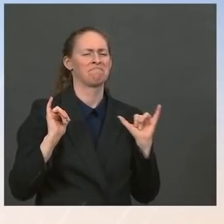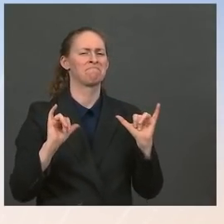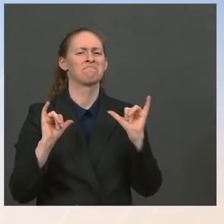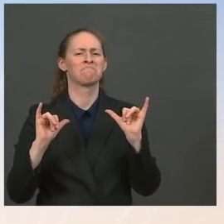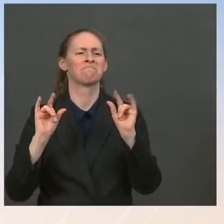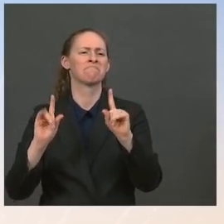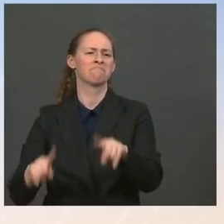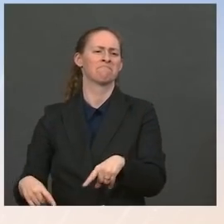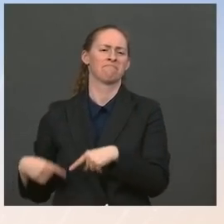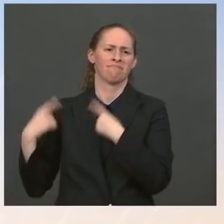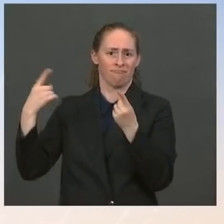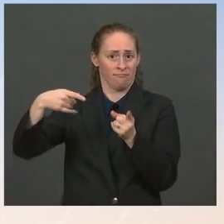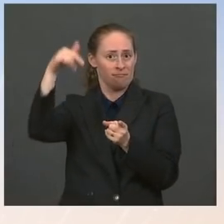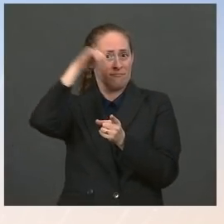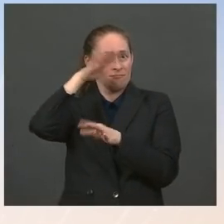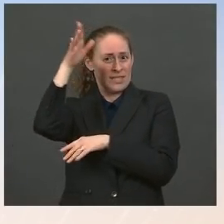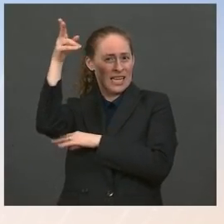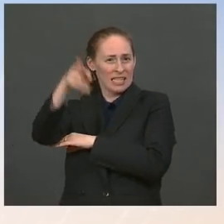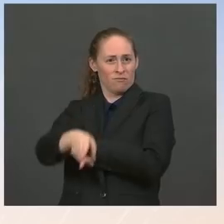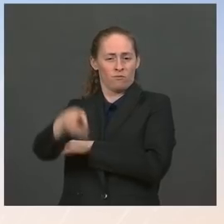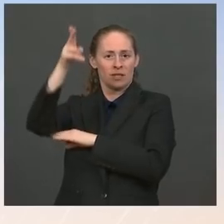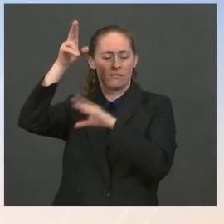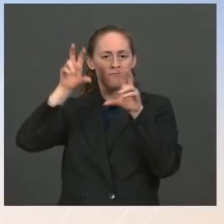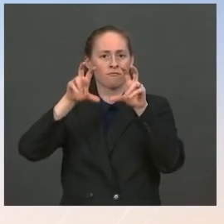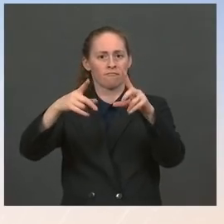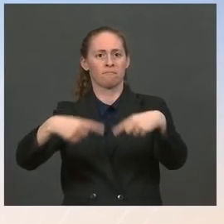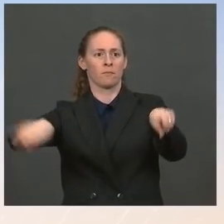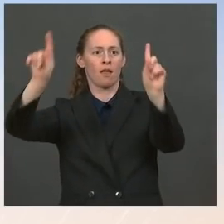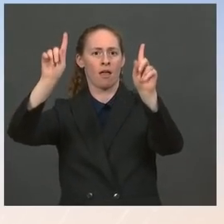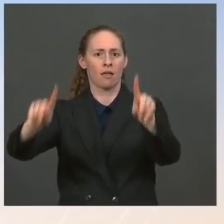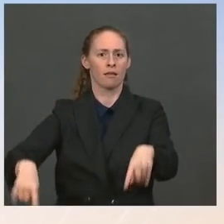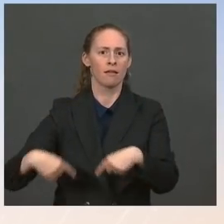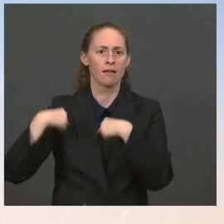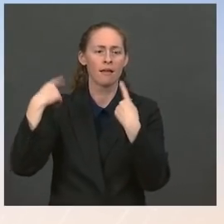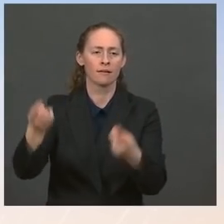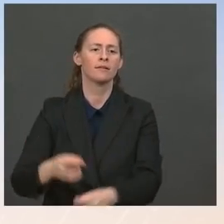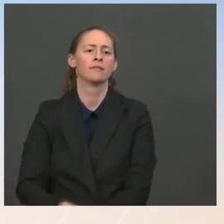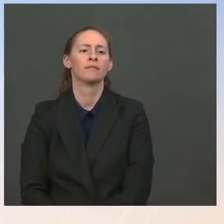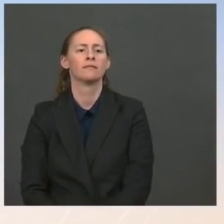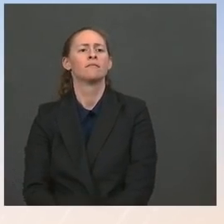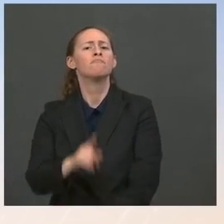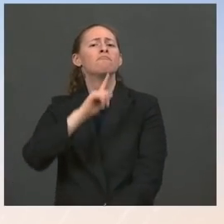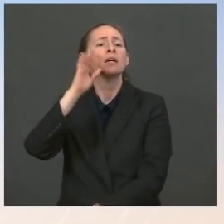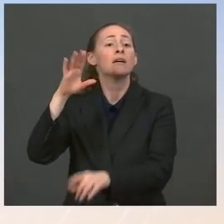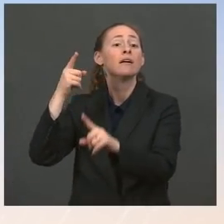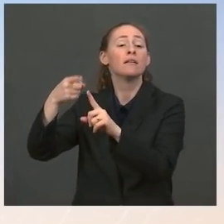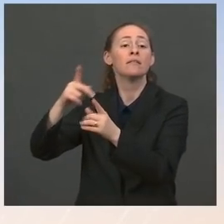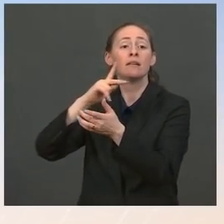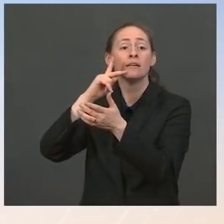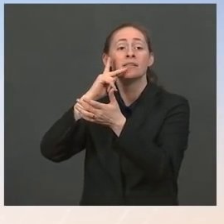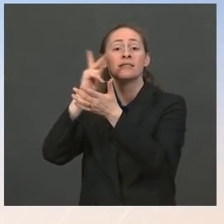that the President talks about, we talk about -- I mean, this is one of the reasons we had Secretary Buttigieg here is to have that conversation,